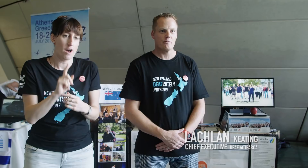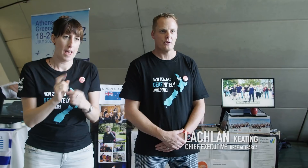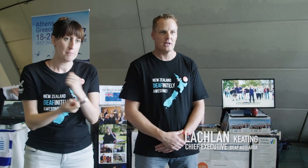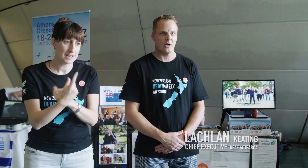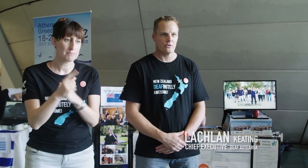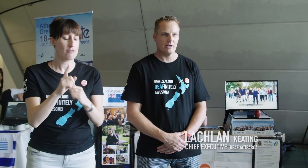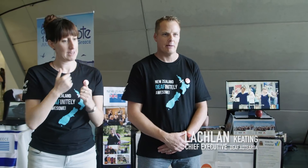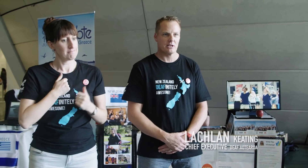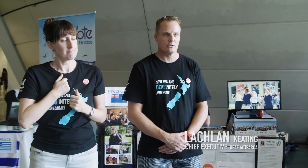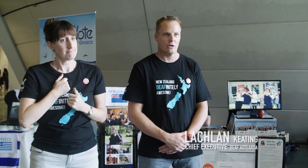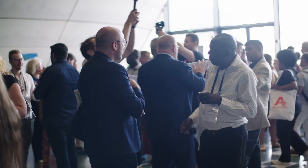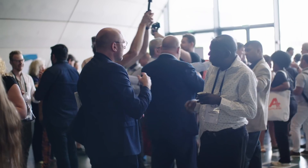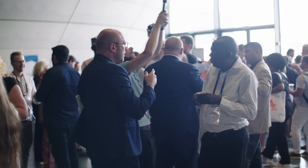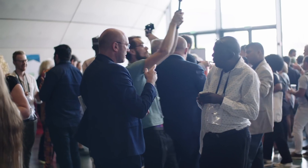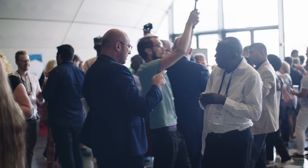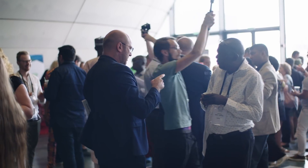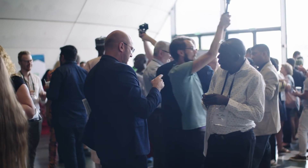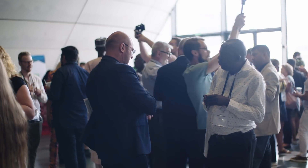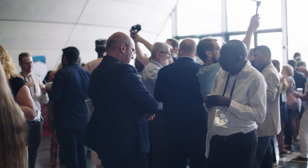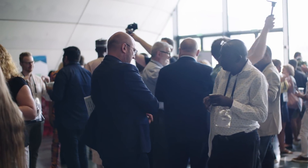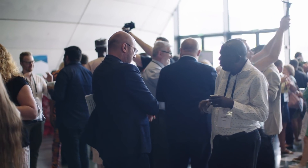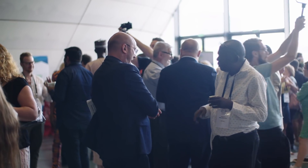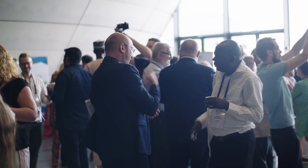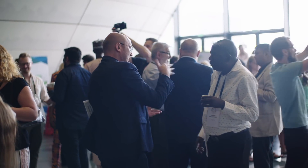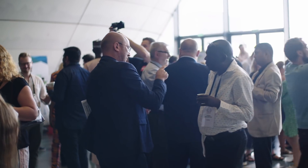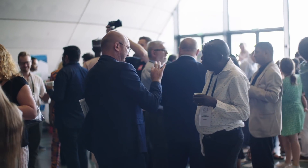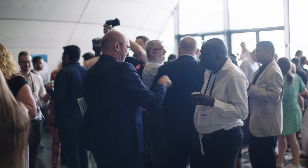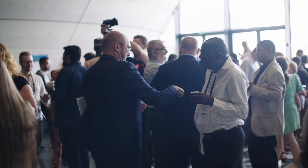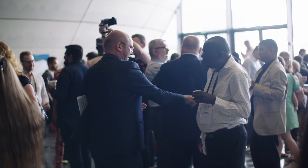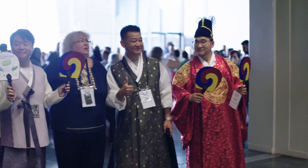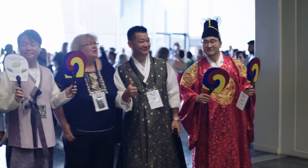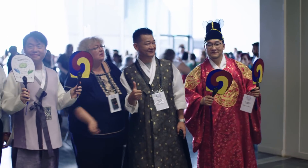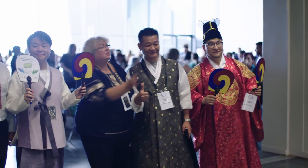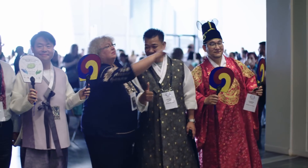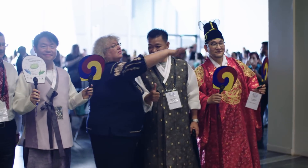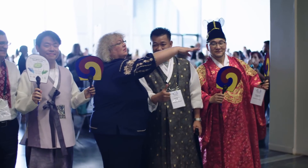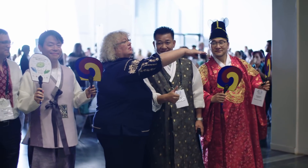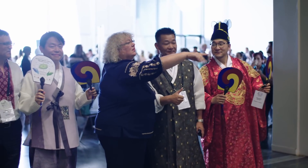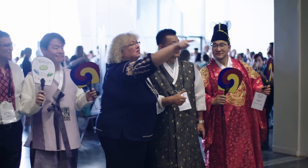that Deaf Aotearoa comes out on top. There's three or four parts of the 2 ½-week event,